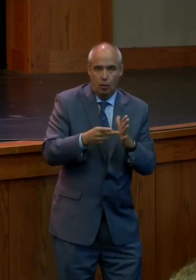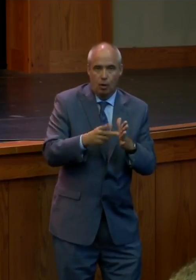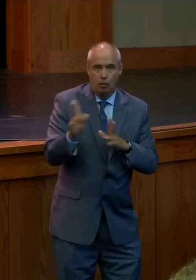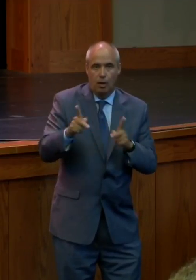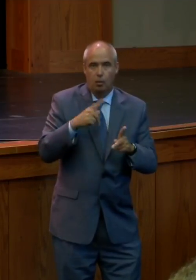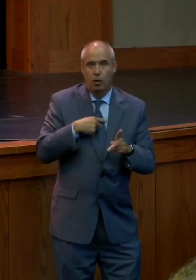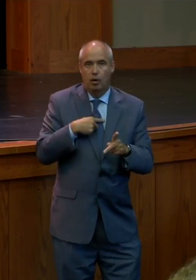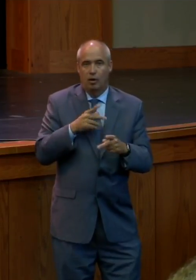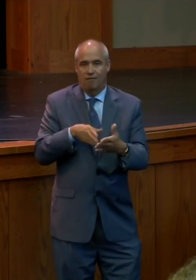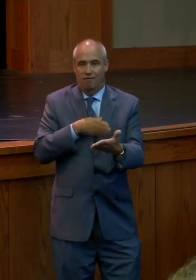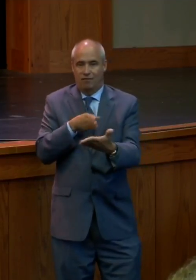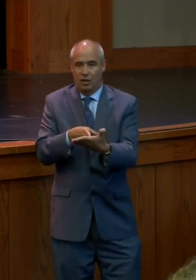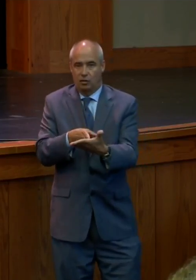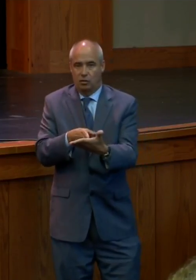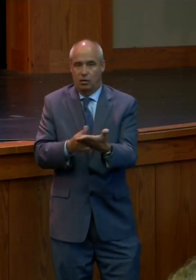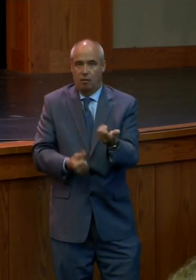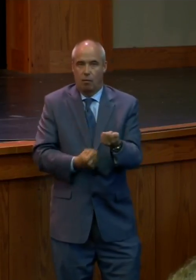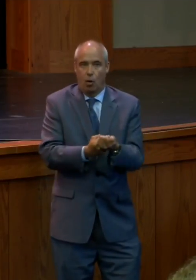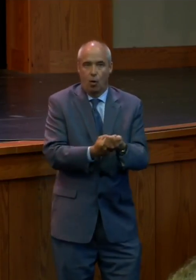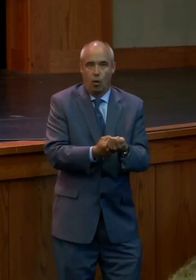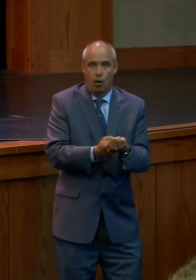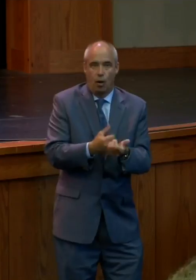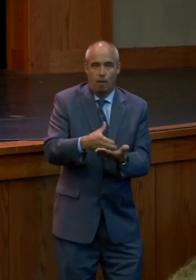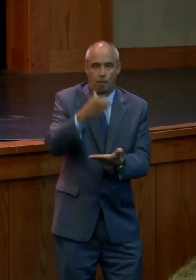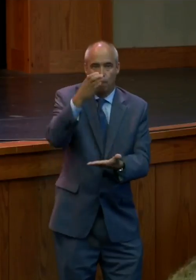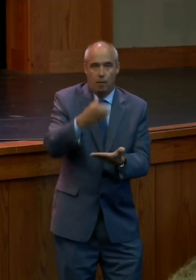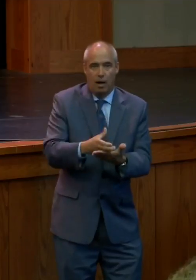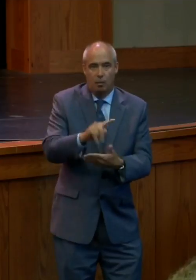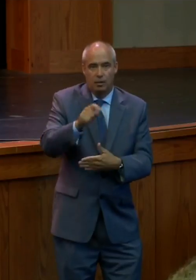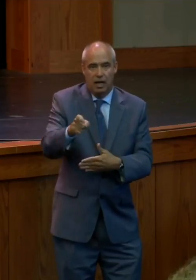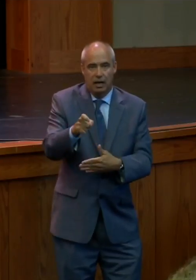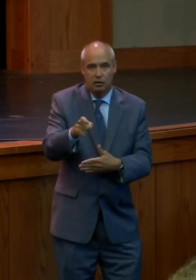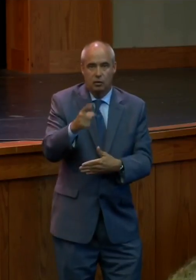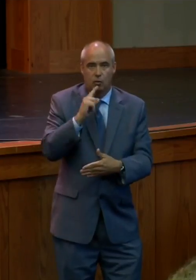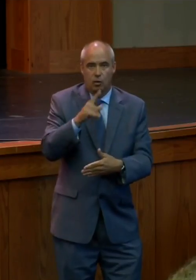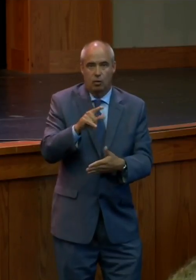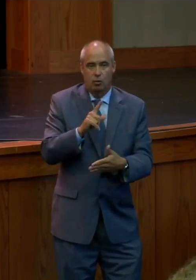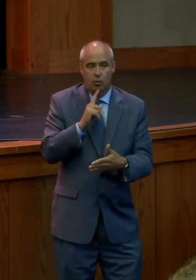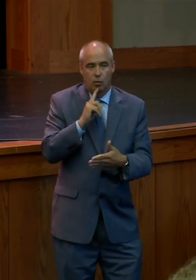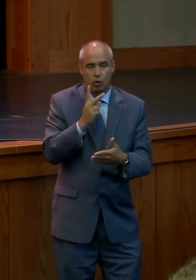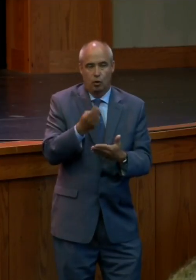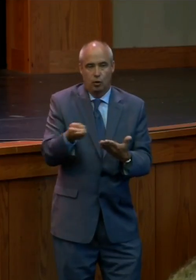IN FAVOR OF A BOTTLE TAX ALL USE OUR RESOURCES.